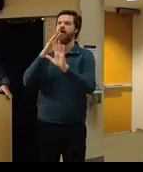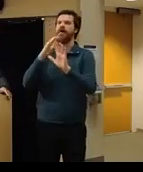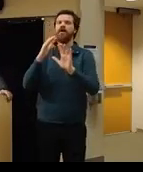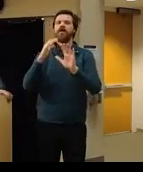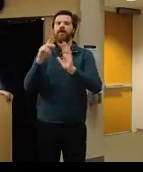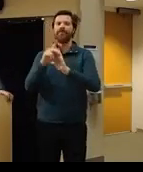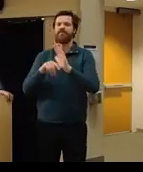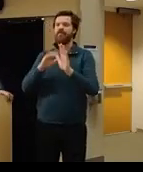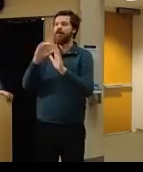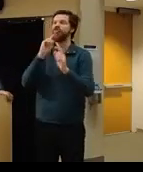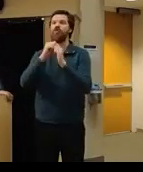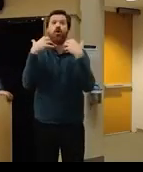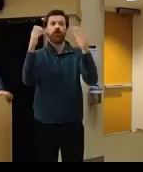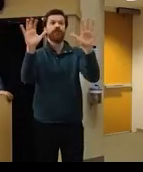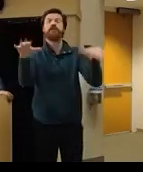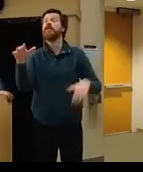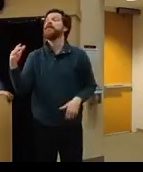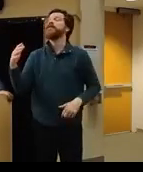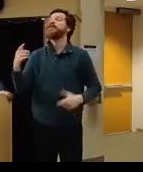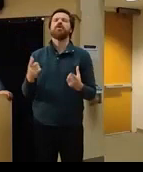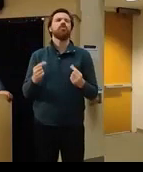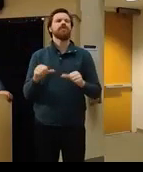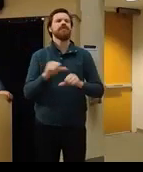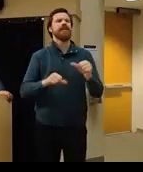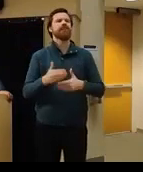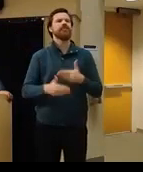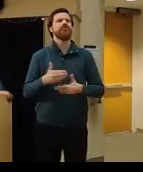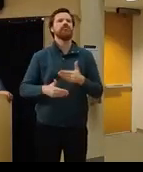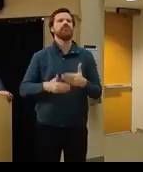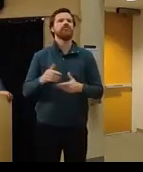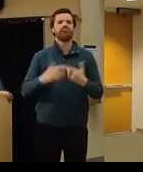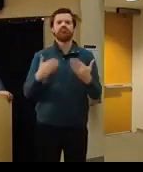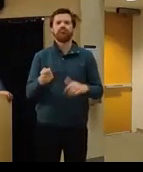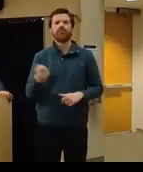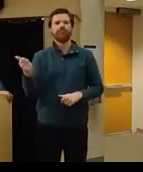a minute somebody tell me the scientific procedure that was used to remove homosexuality from the